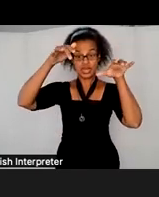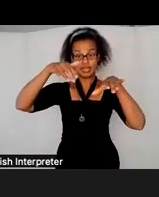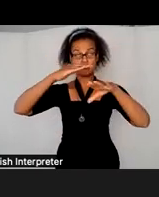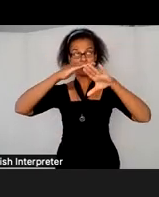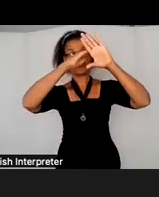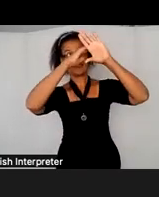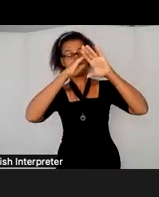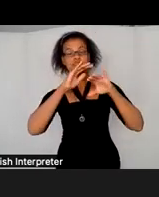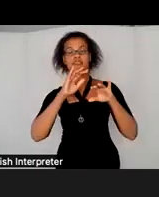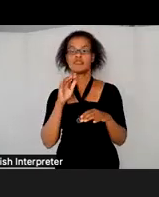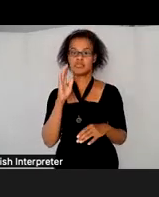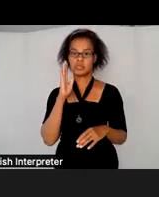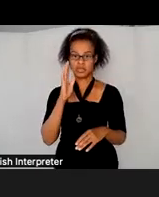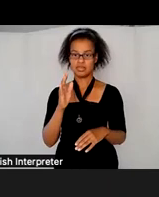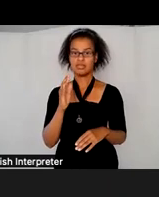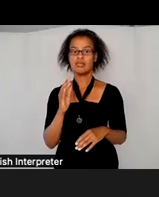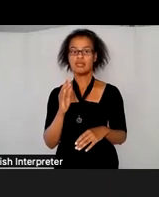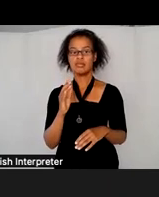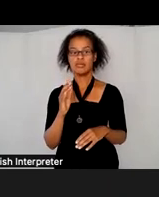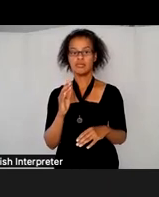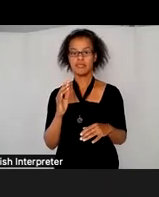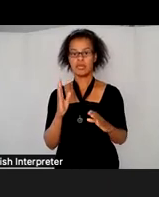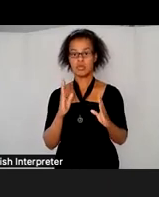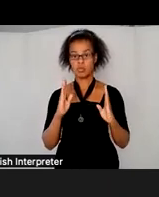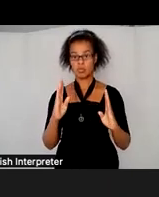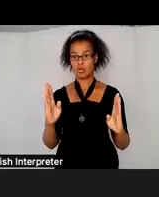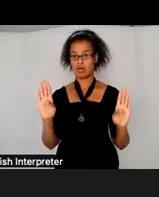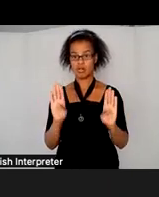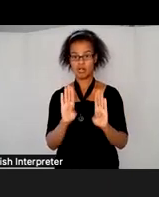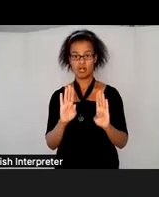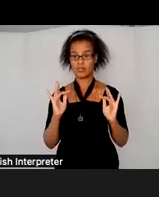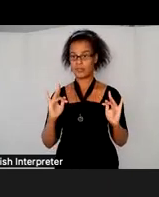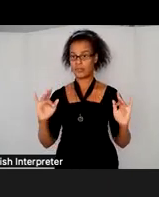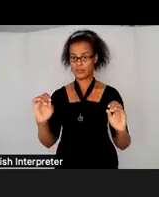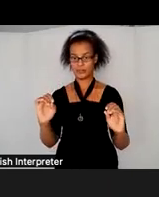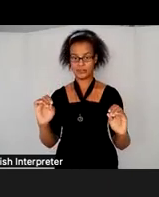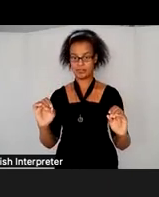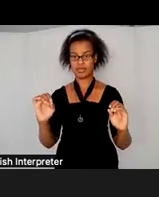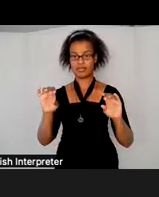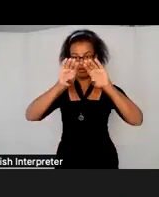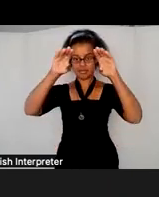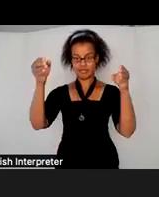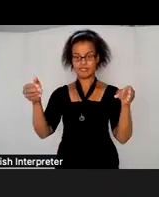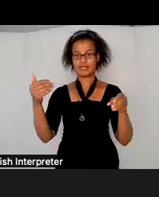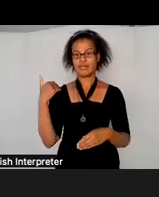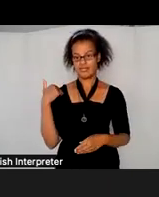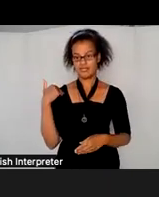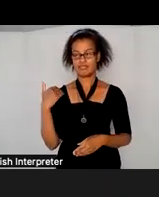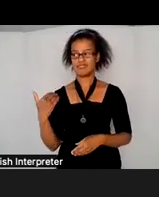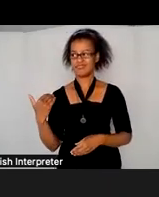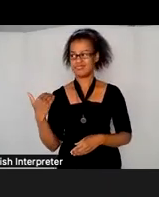We've in the past had dinners and brunches, and barbecues.